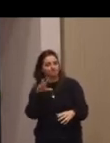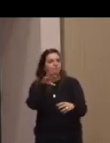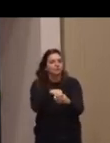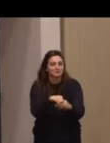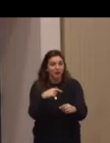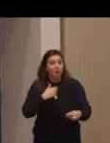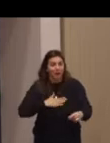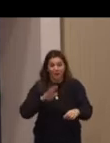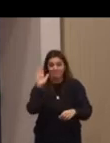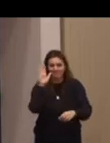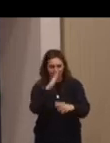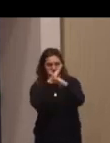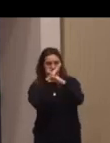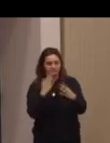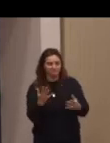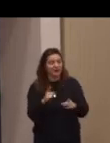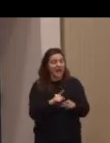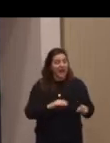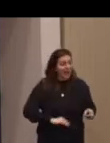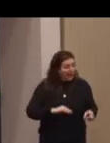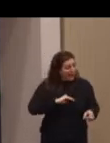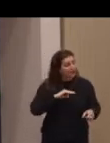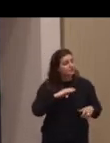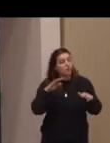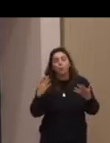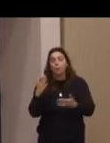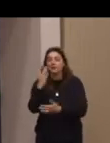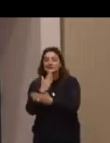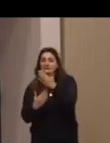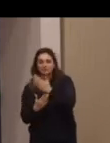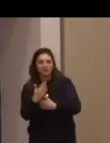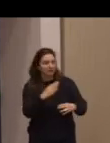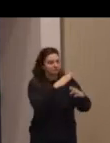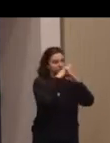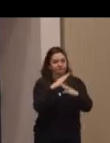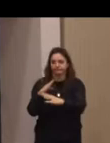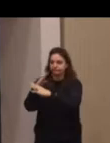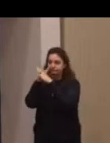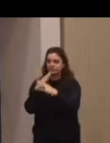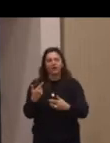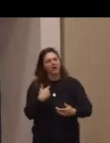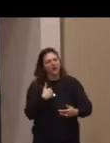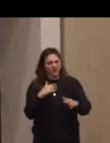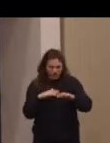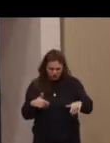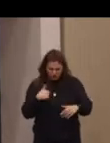we very clearly see age and disability intersect to create exclusion for children with disabilities.